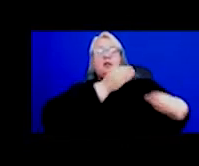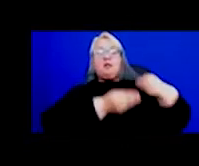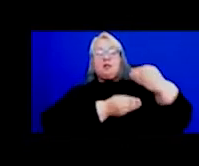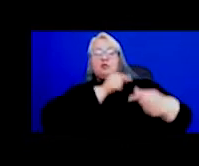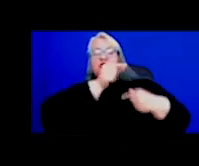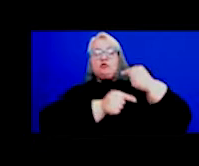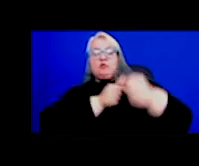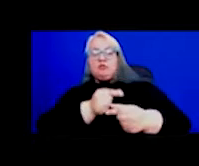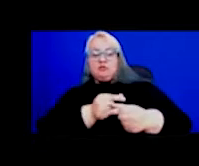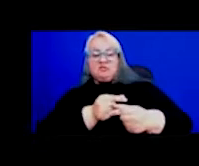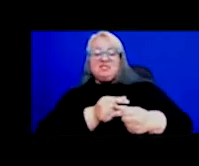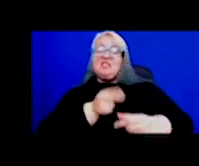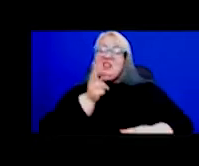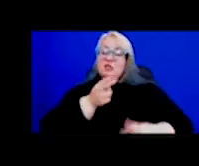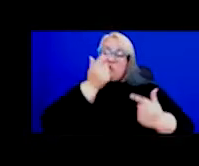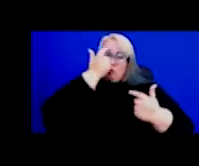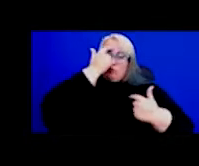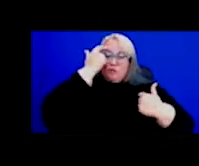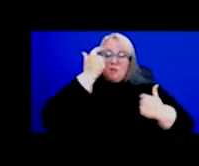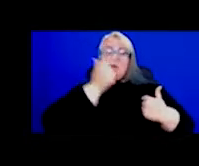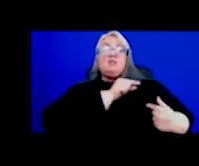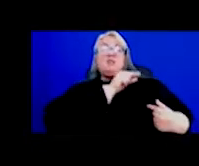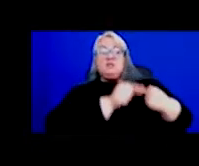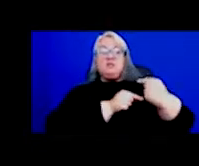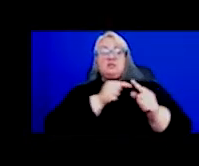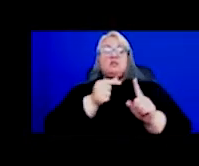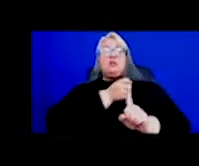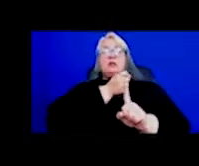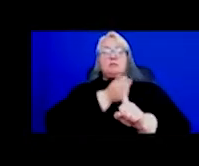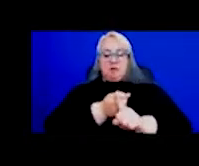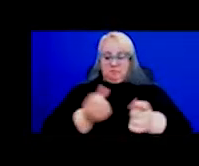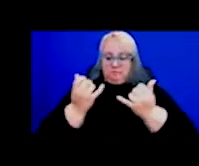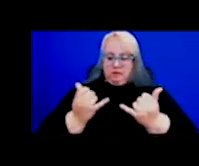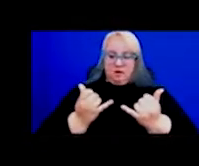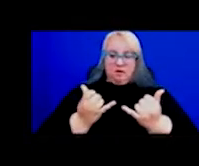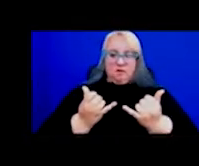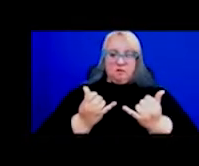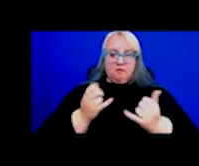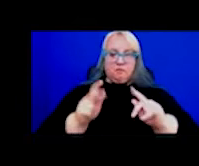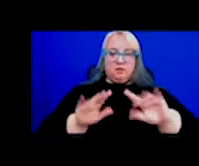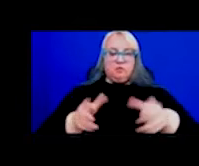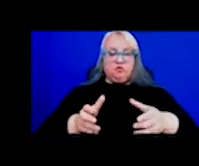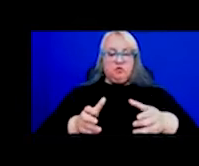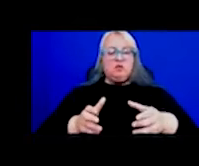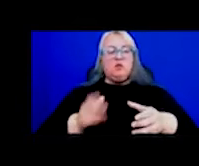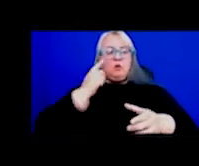and the intergenerational impact of colonization and marginalization and loss of Food Systems,